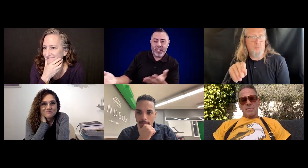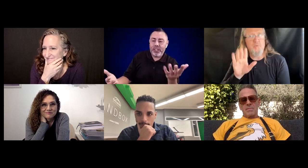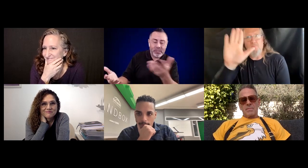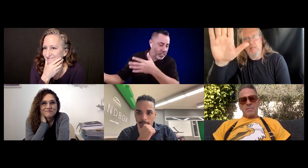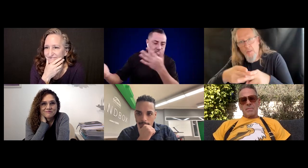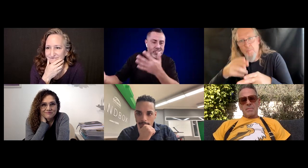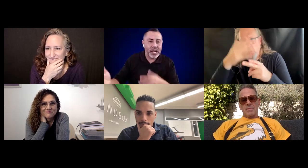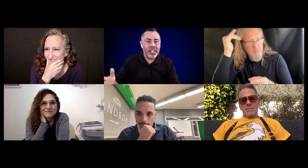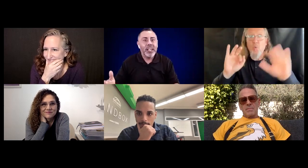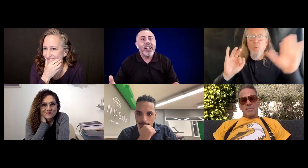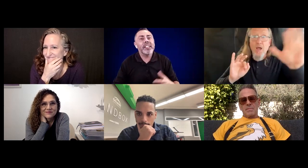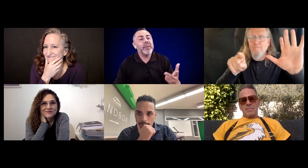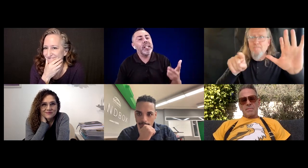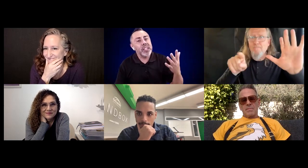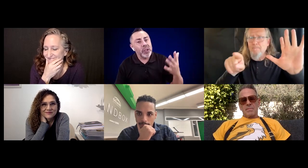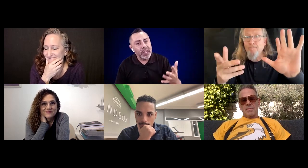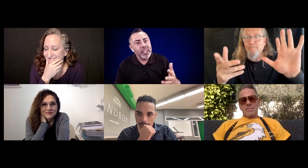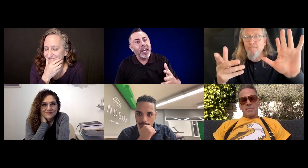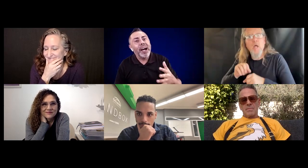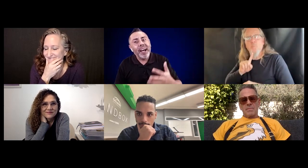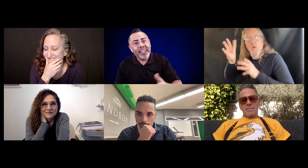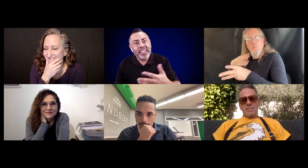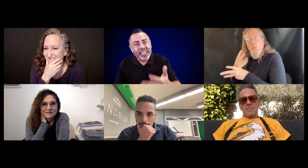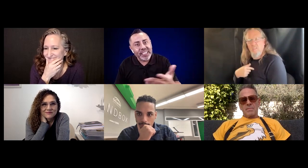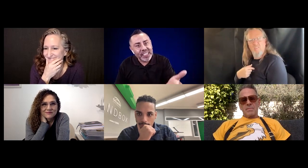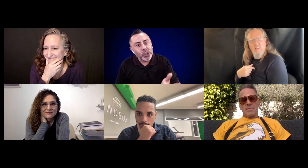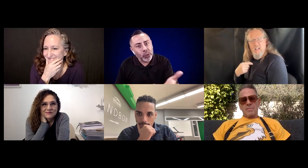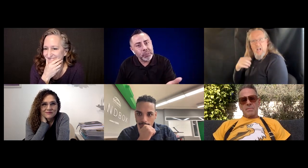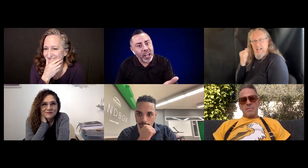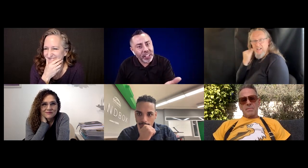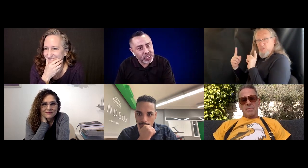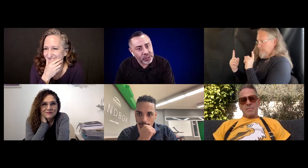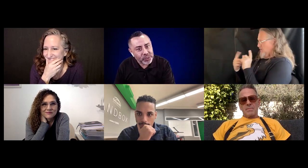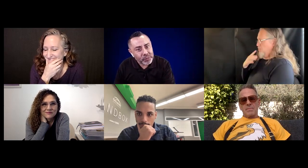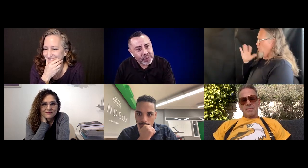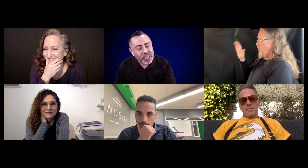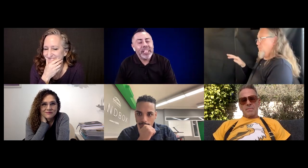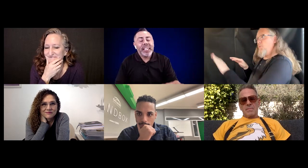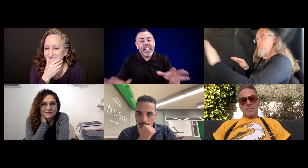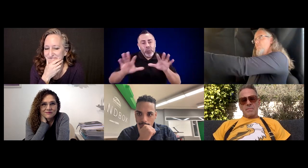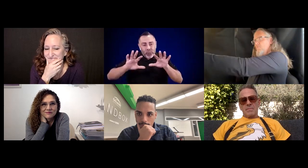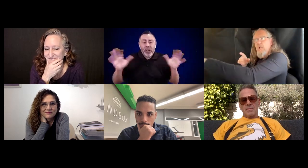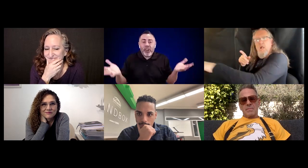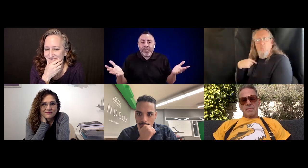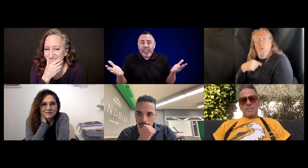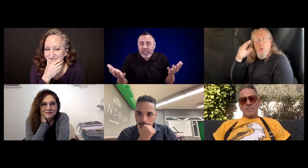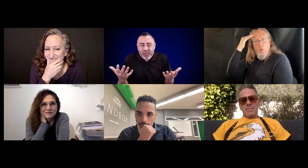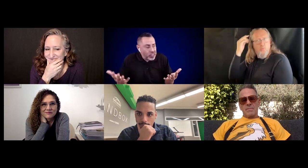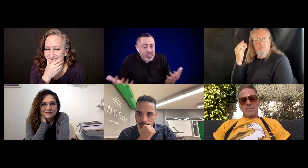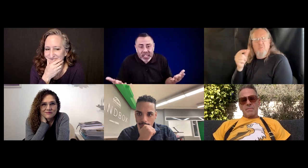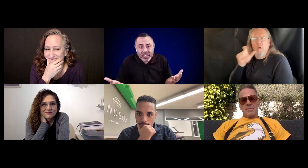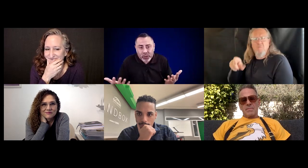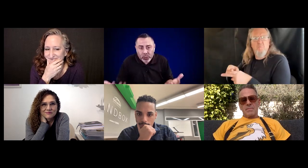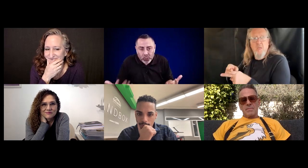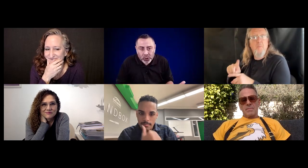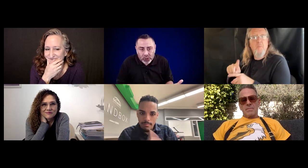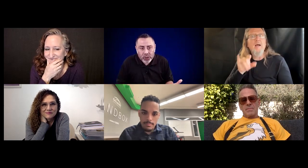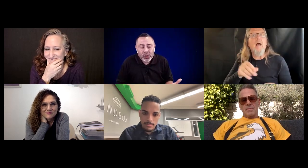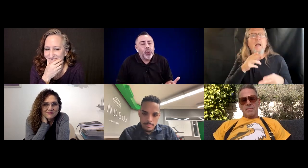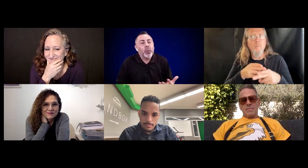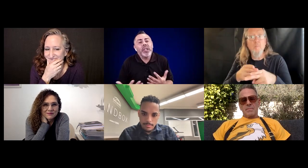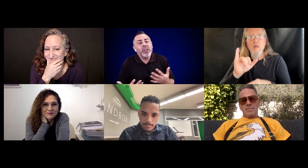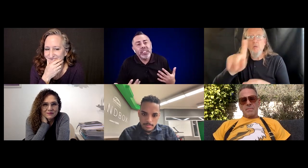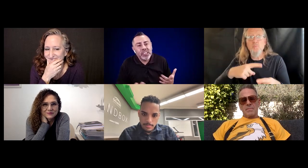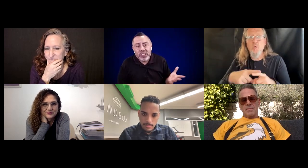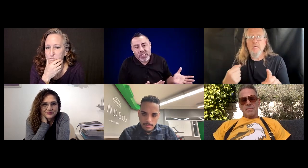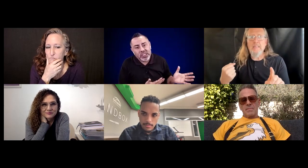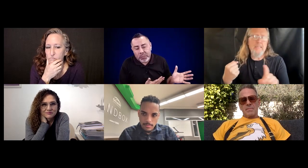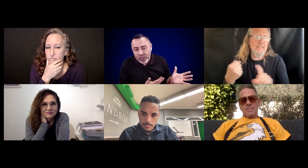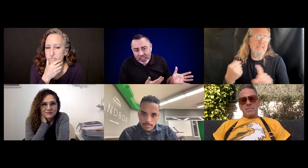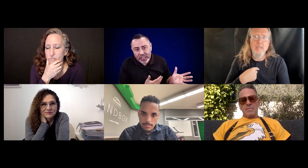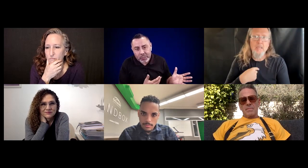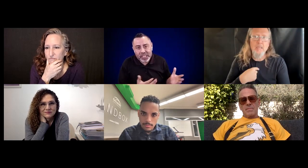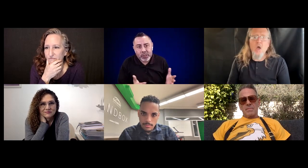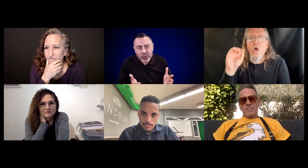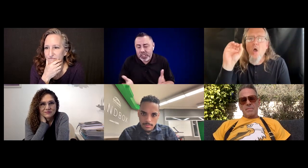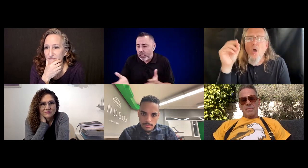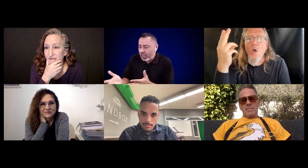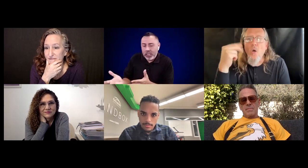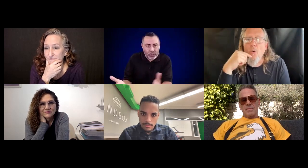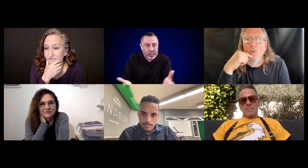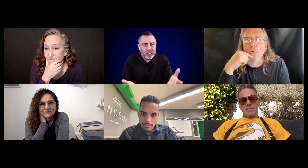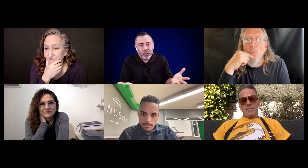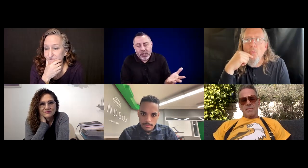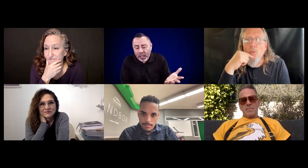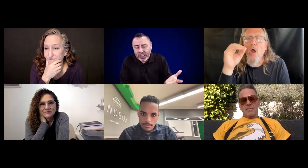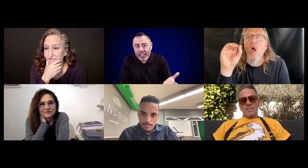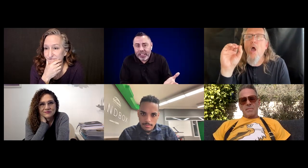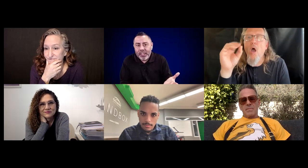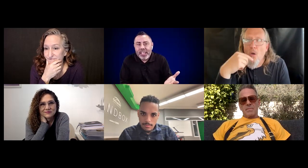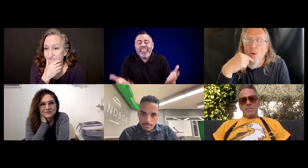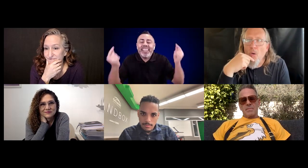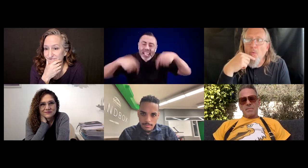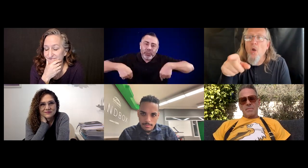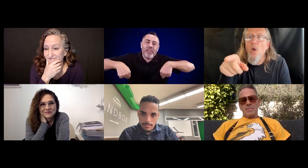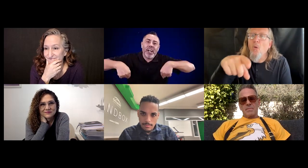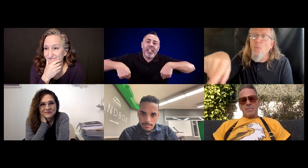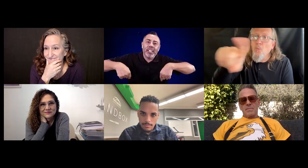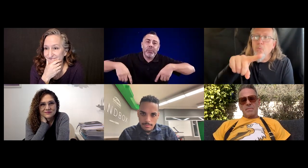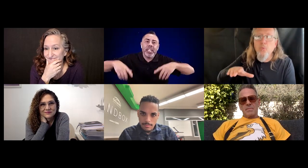And then I realize, okay, I need to indicate who I'm talking to. Now if we are in a physical setting in the real world, we don't need to use that to communicate because we just look in the direction that we're talking, that's when it finally, hit me.